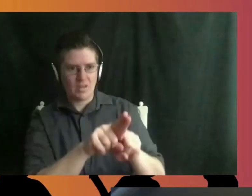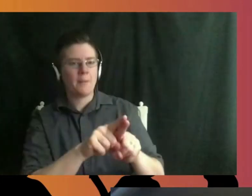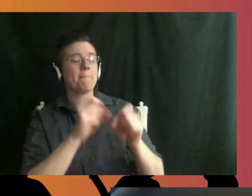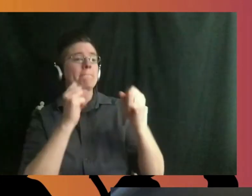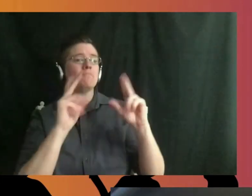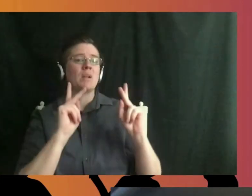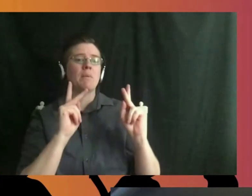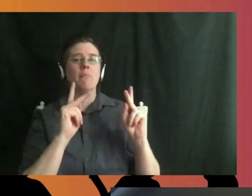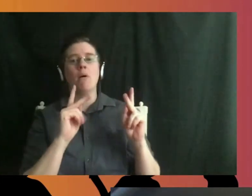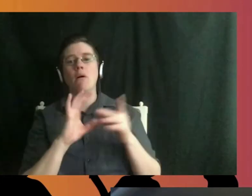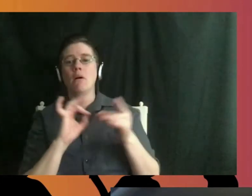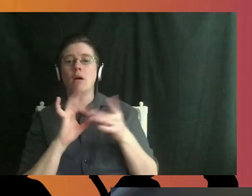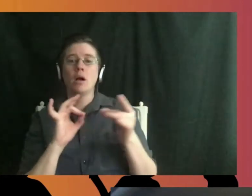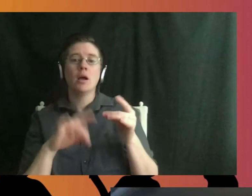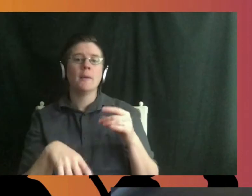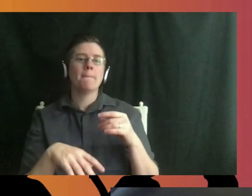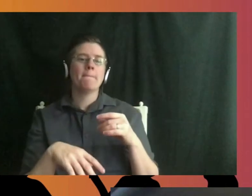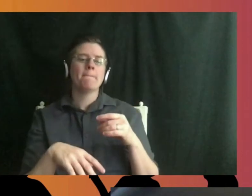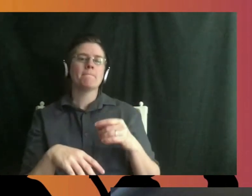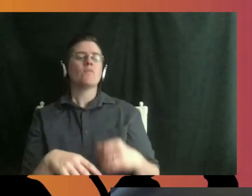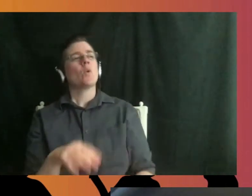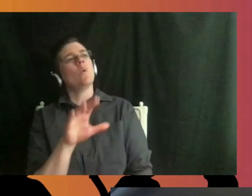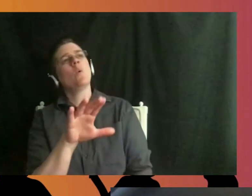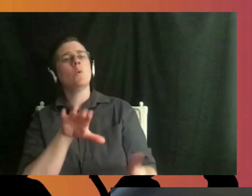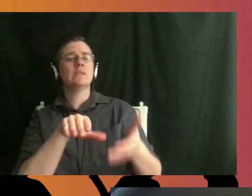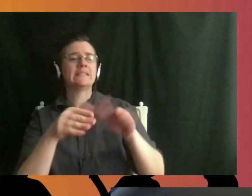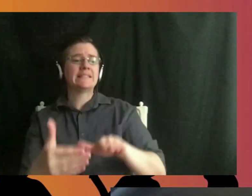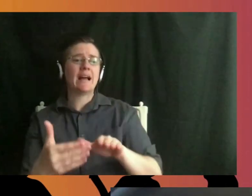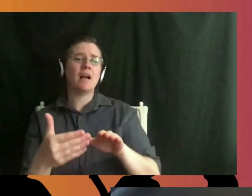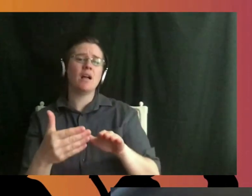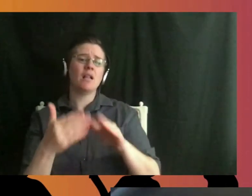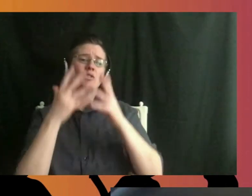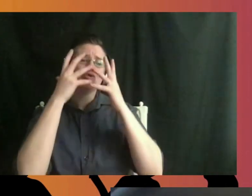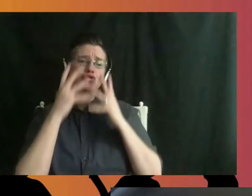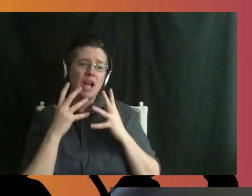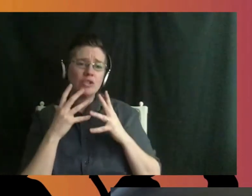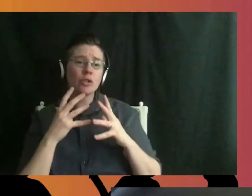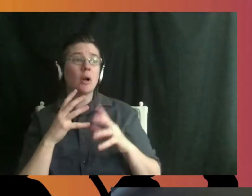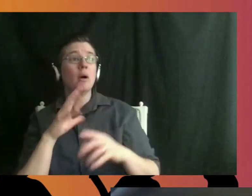well their death was very tragic but they should have done this but no matter what someone does i